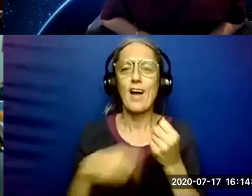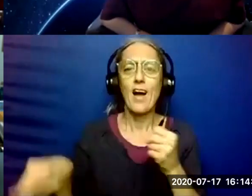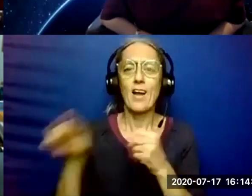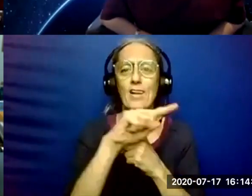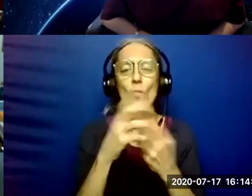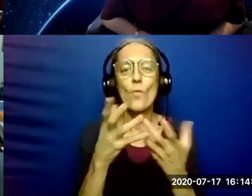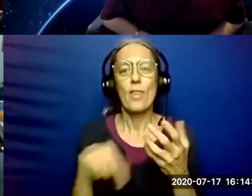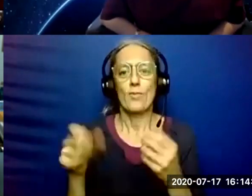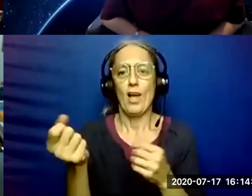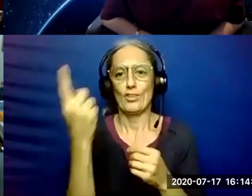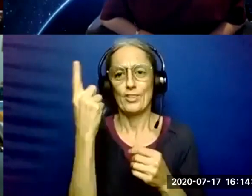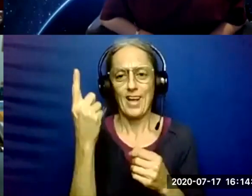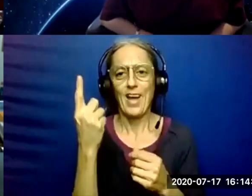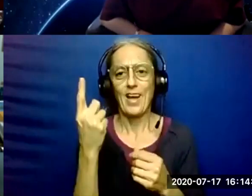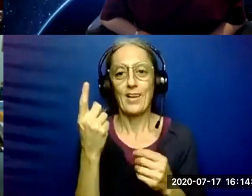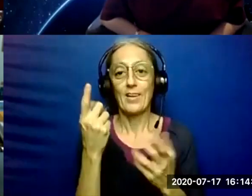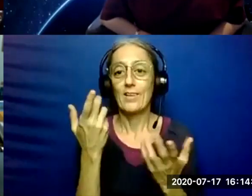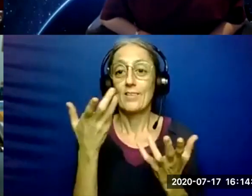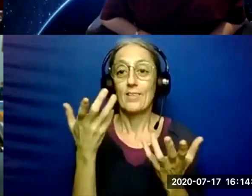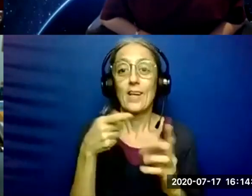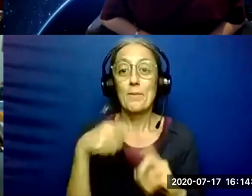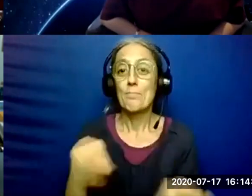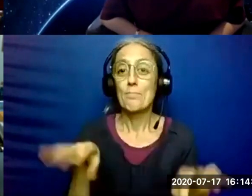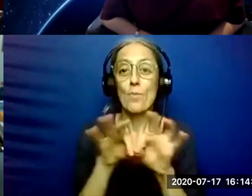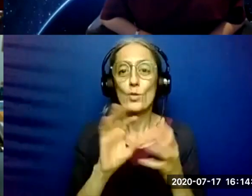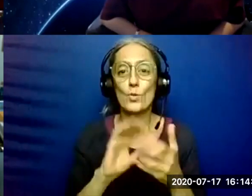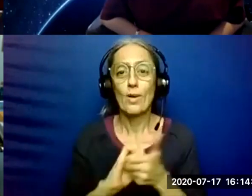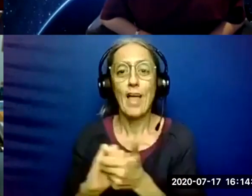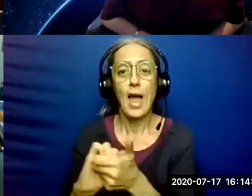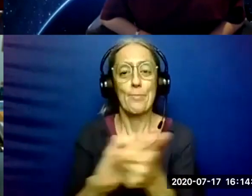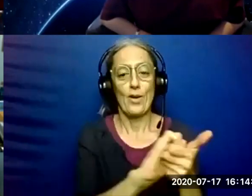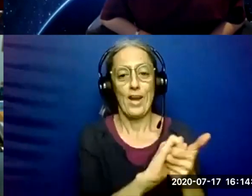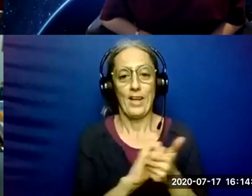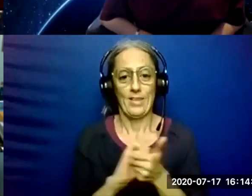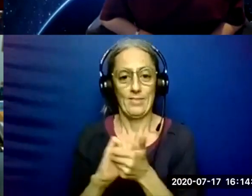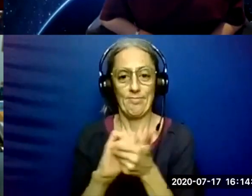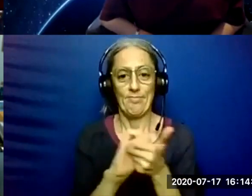need to be working on to ensure everyone gets an opportunity.